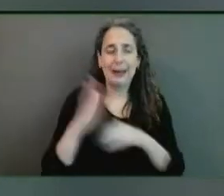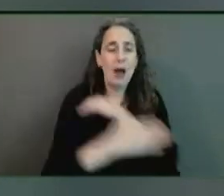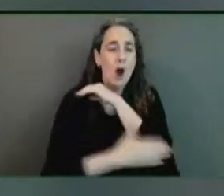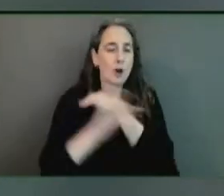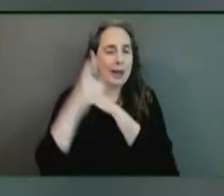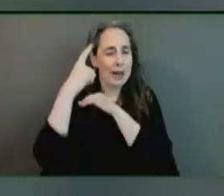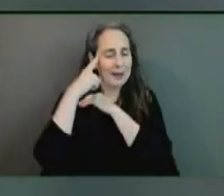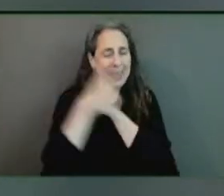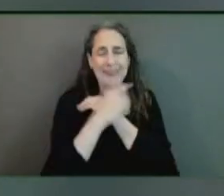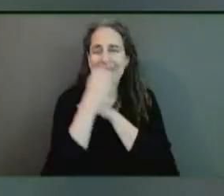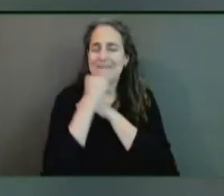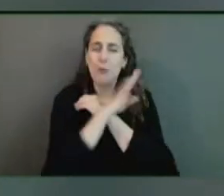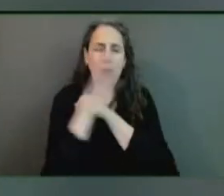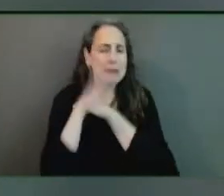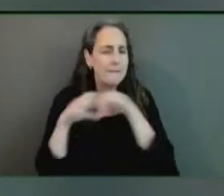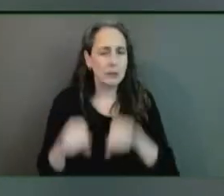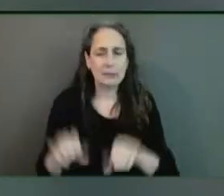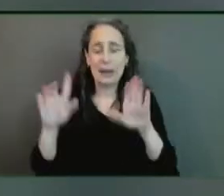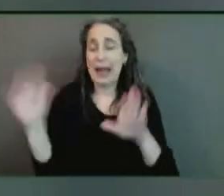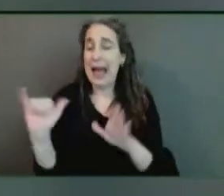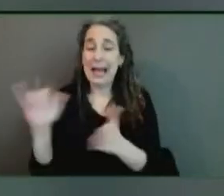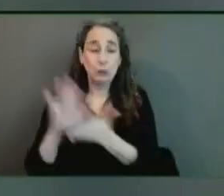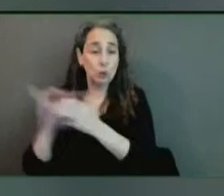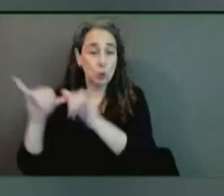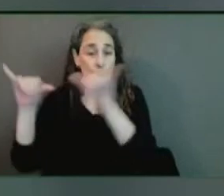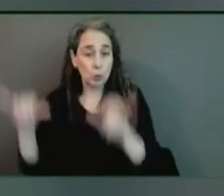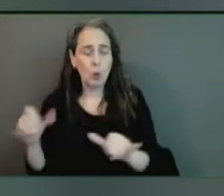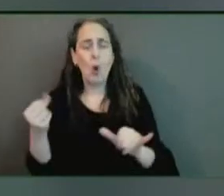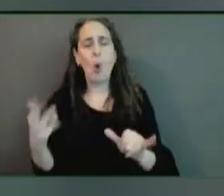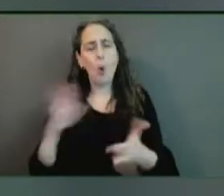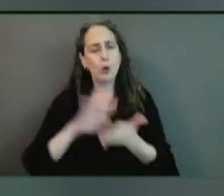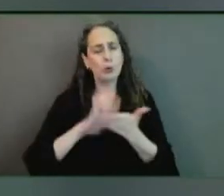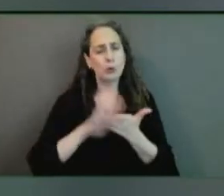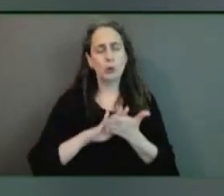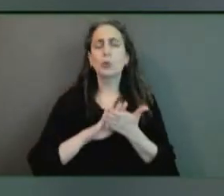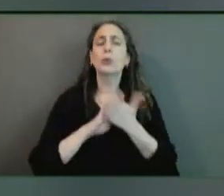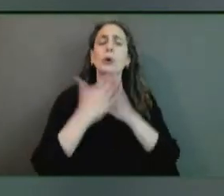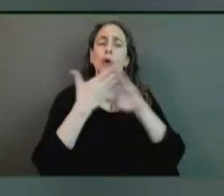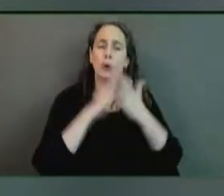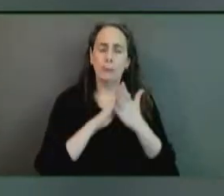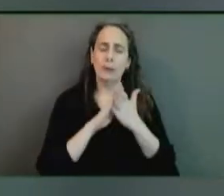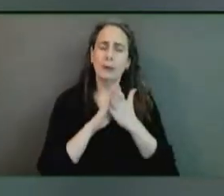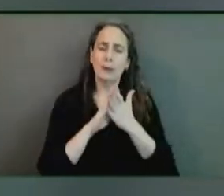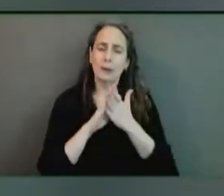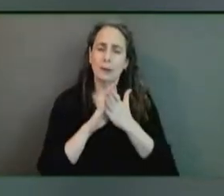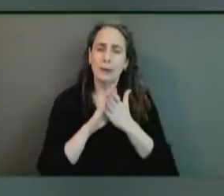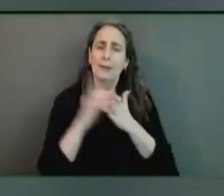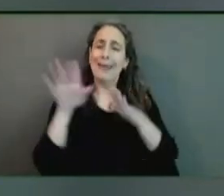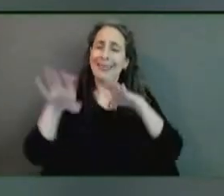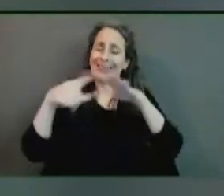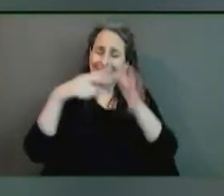government. And we can never sacrifice those values as a school system or as a school